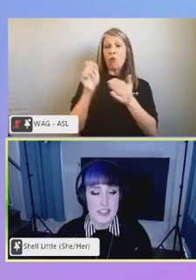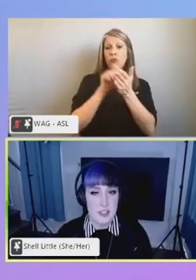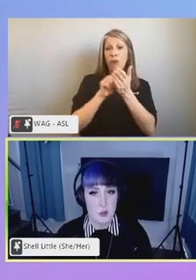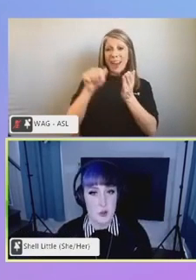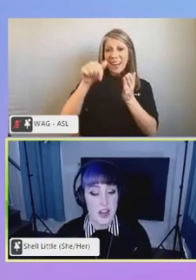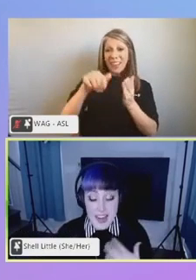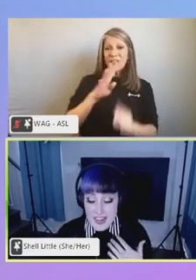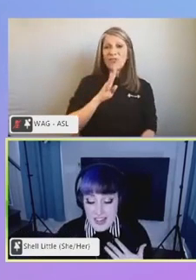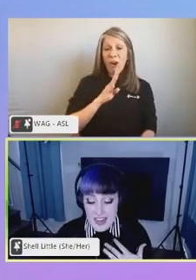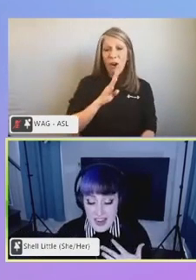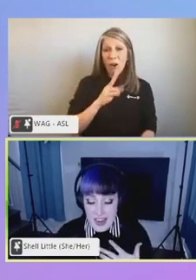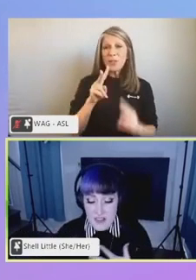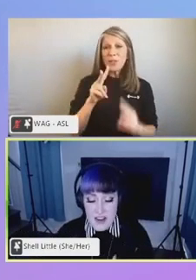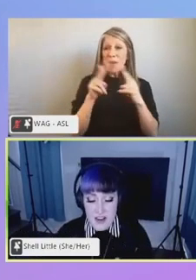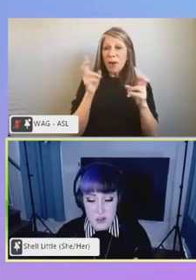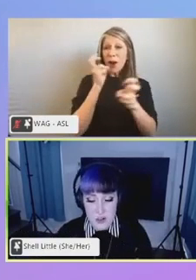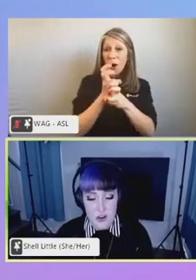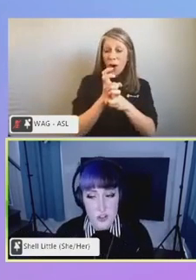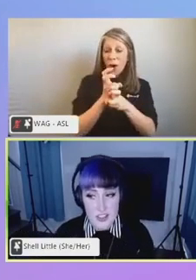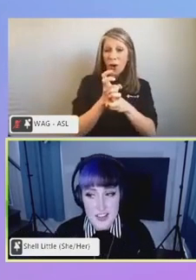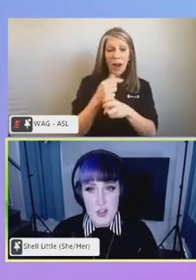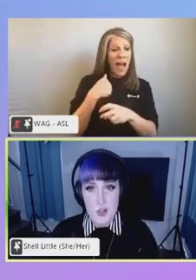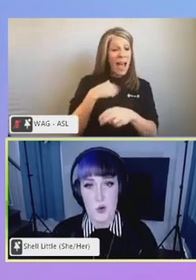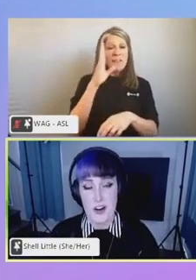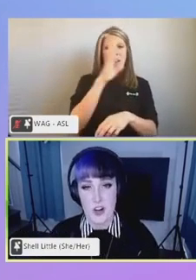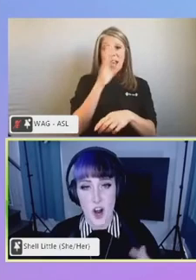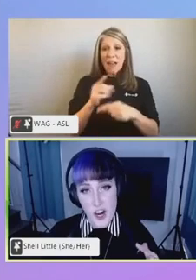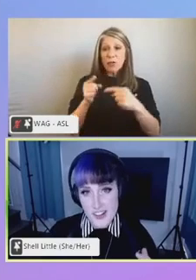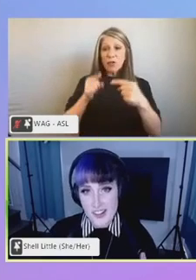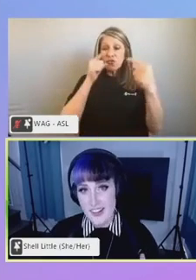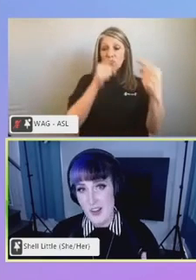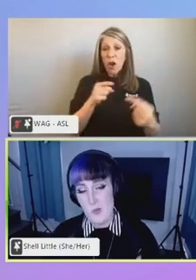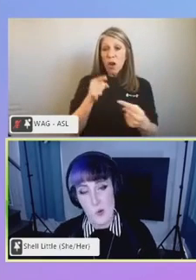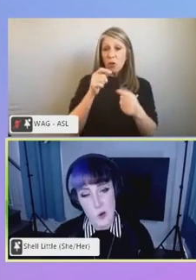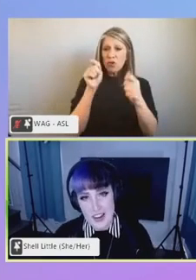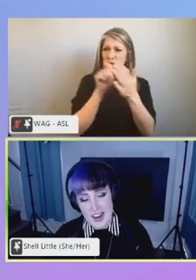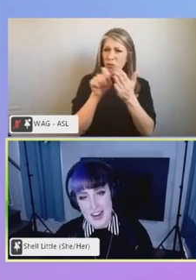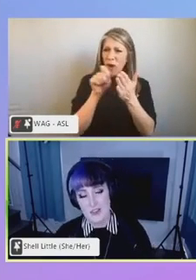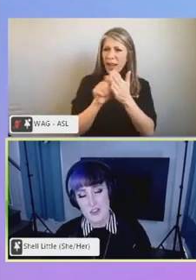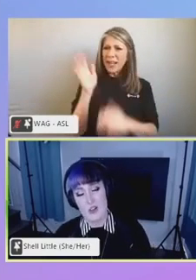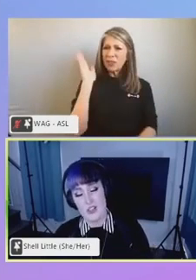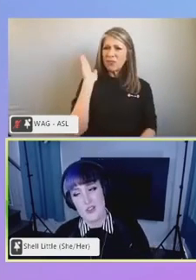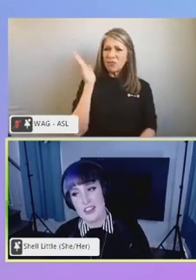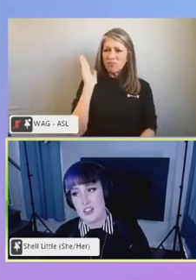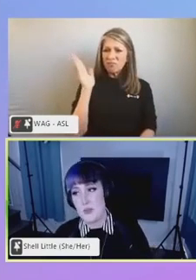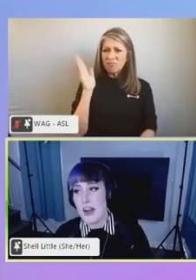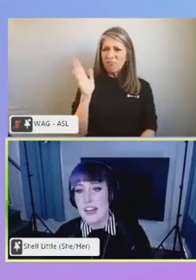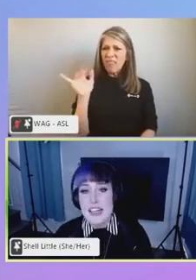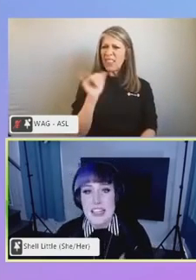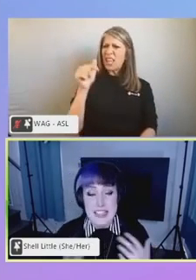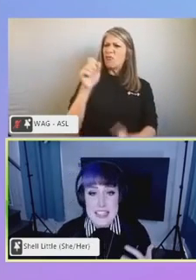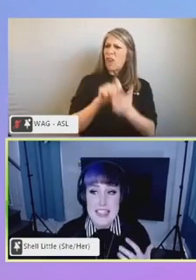on some definitions and some intros. So writing this talk